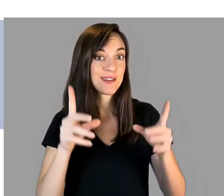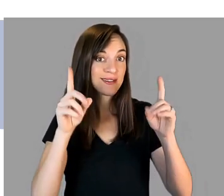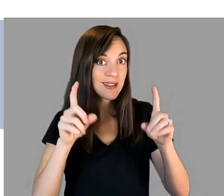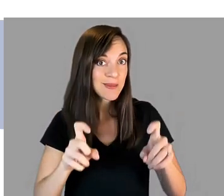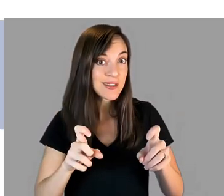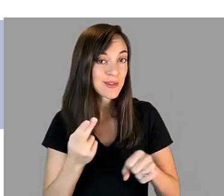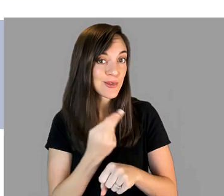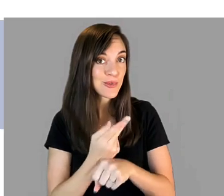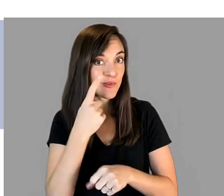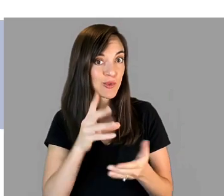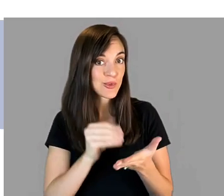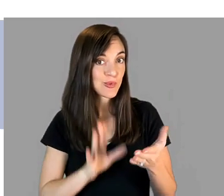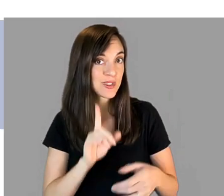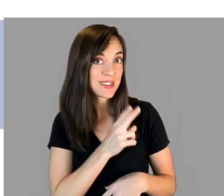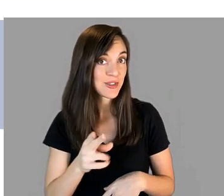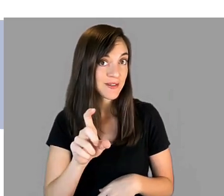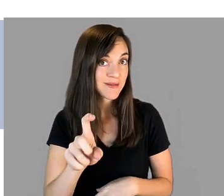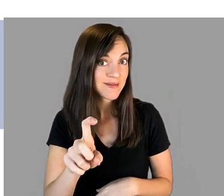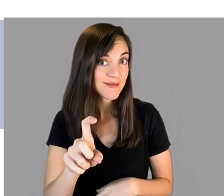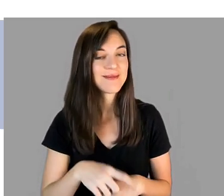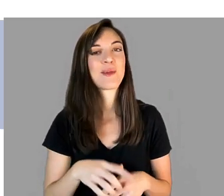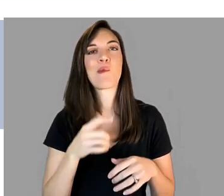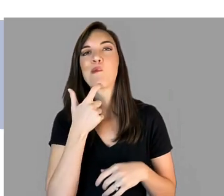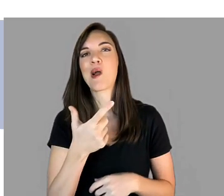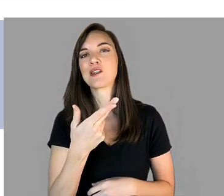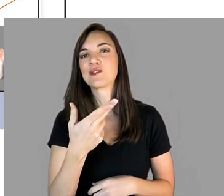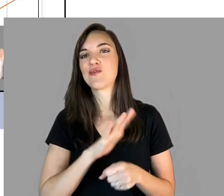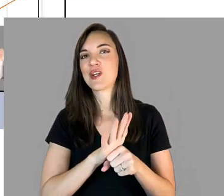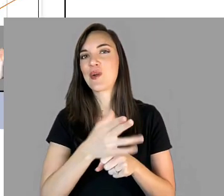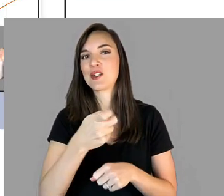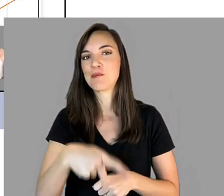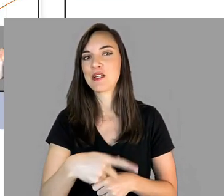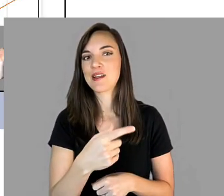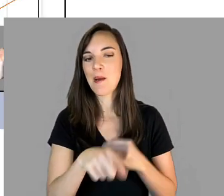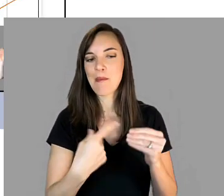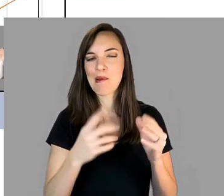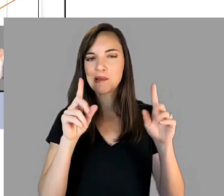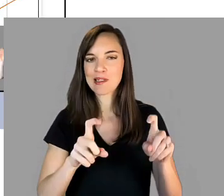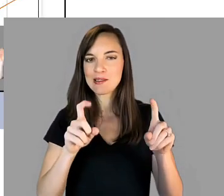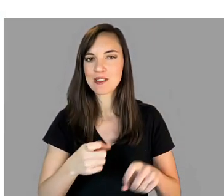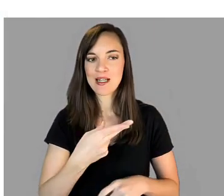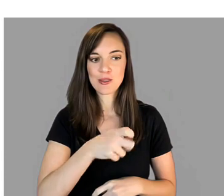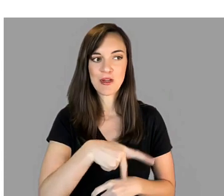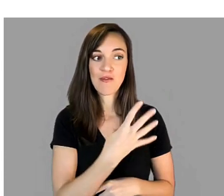Check out the videos on the assessment HLPs, which are HLP 4, 5, and 6!